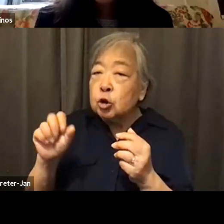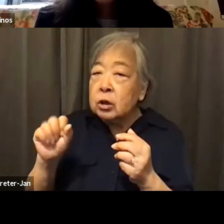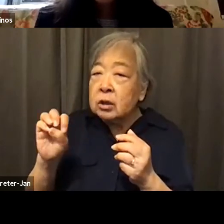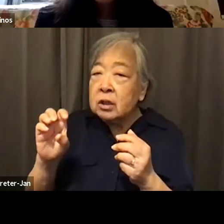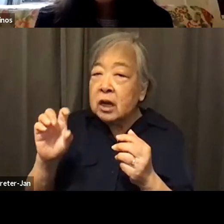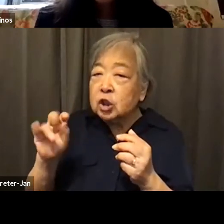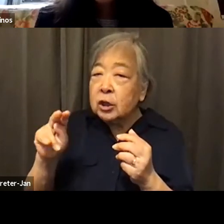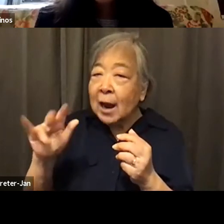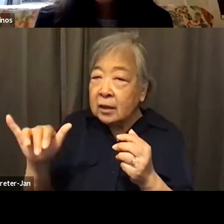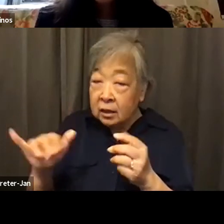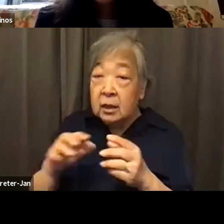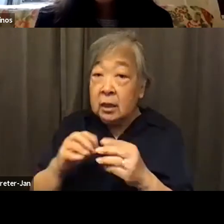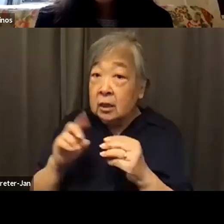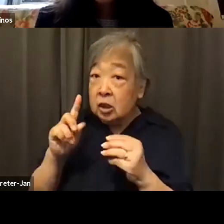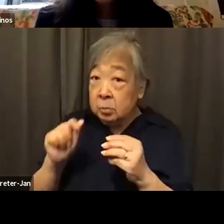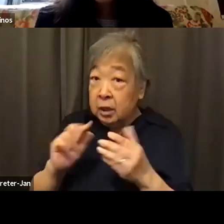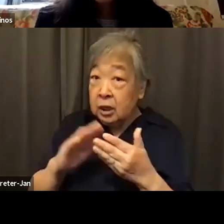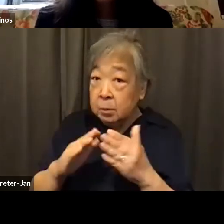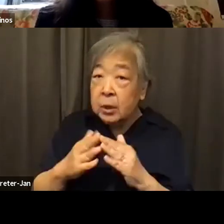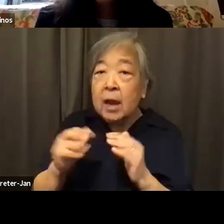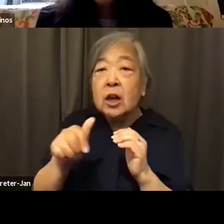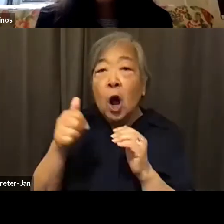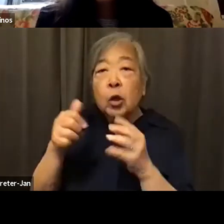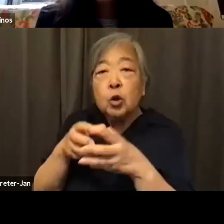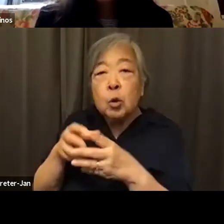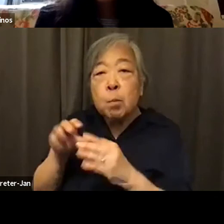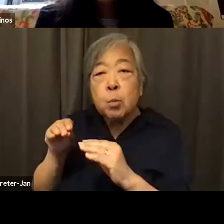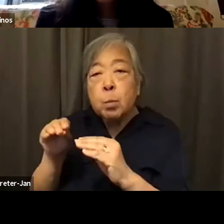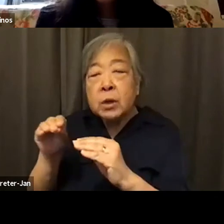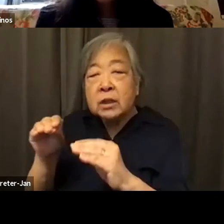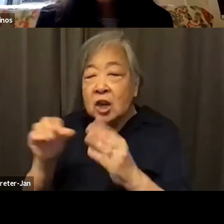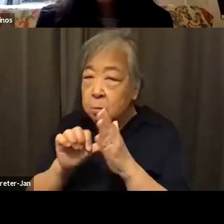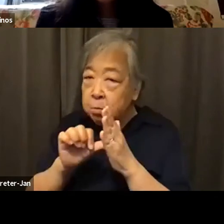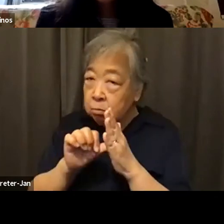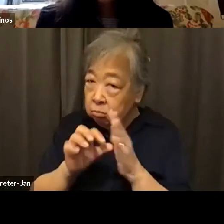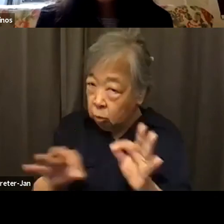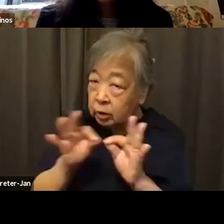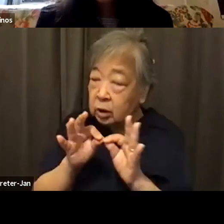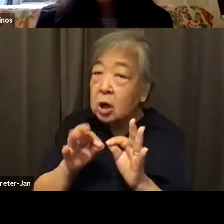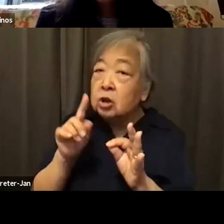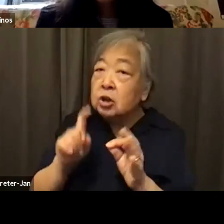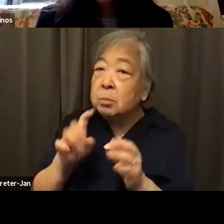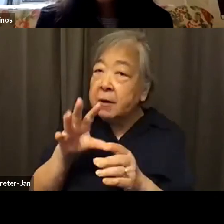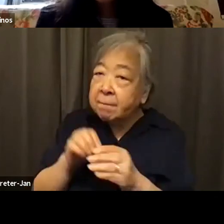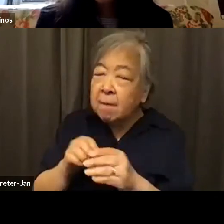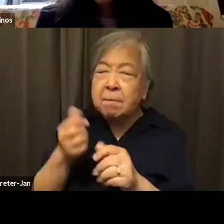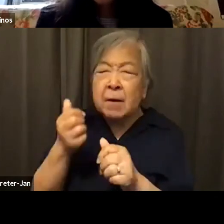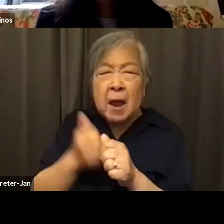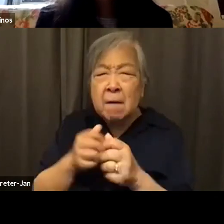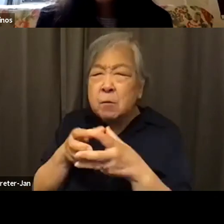in other movements, I think is so important. Disability justice should be a part of every movement from feminist movement to Civil Rights